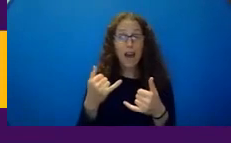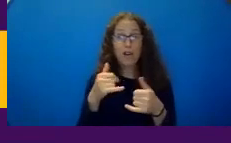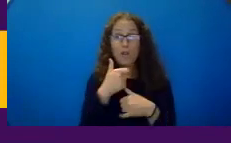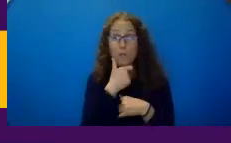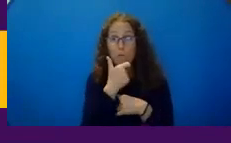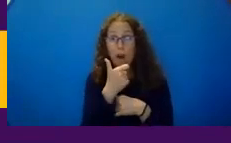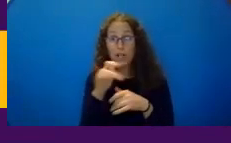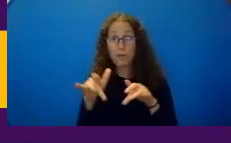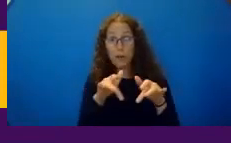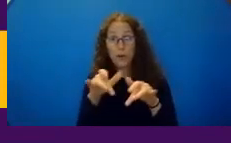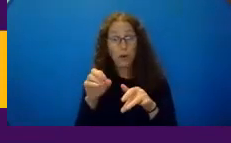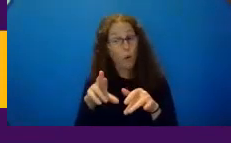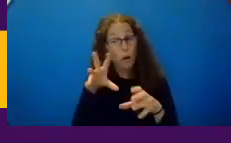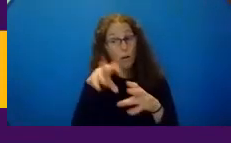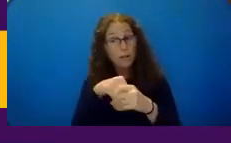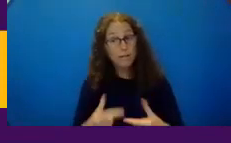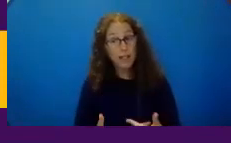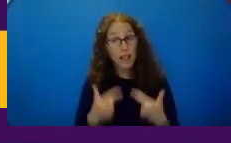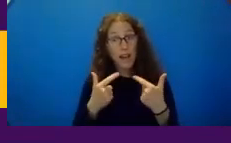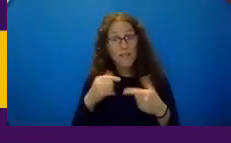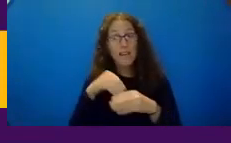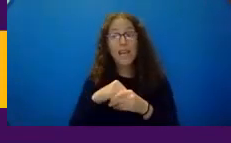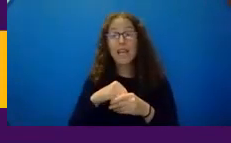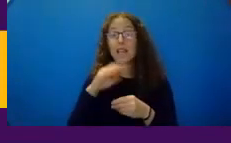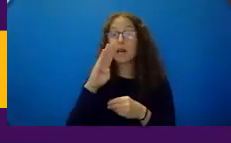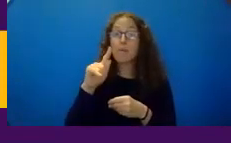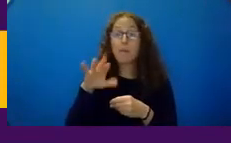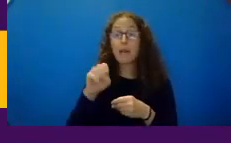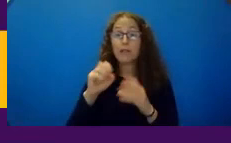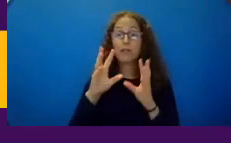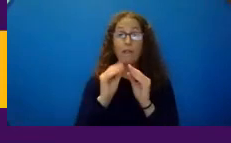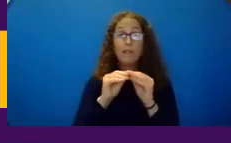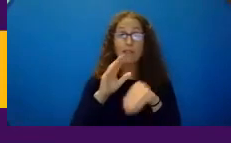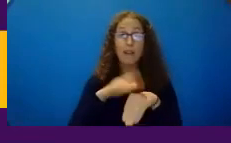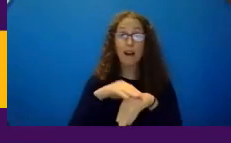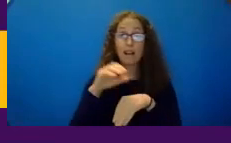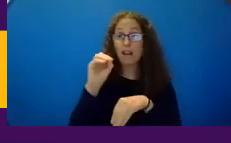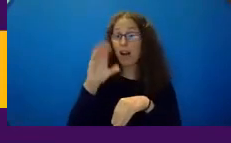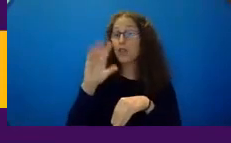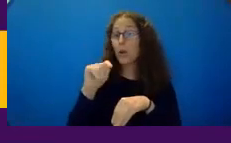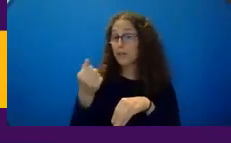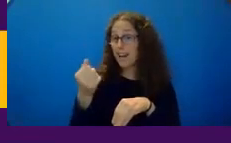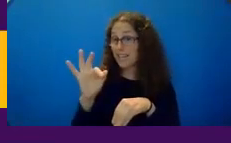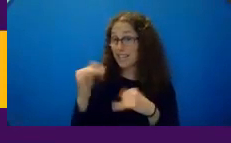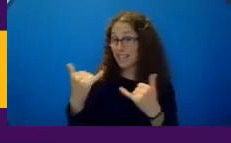FOR THE PROCESS OF THE RFP. IT WAS RELEASED LAST WEEK ON MONDAY OCTOBER 12.